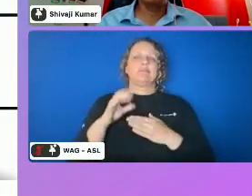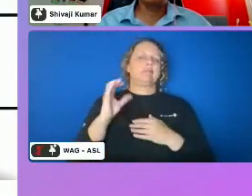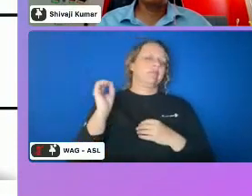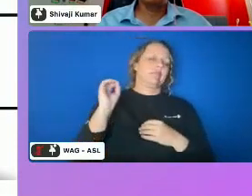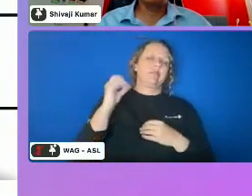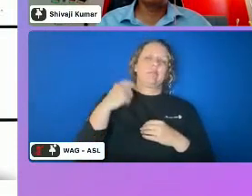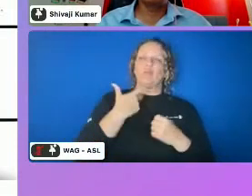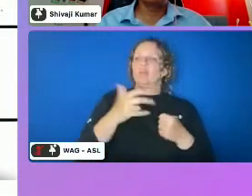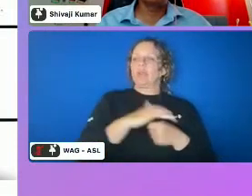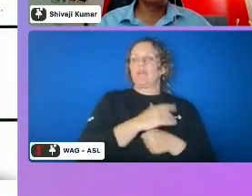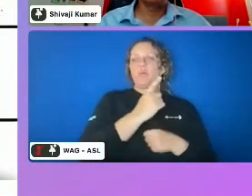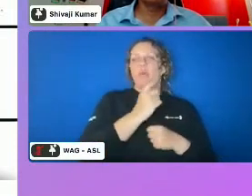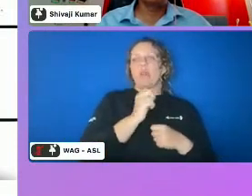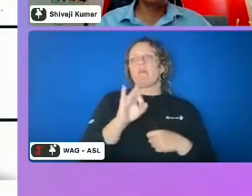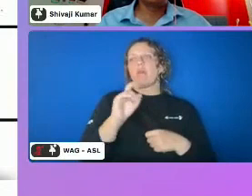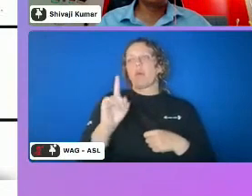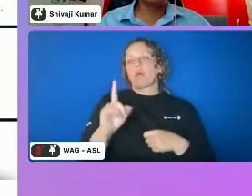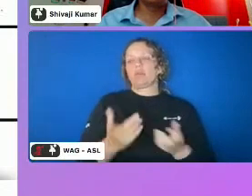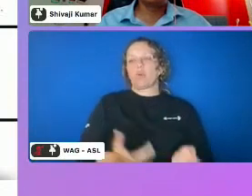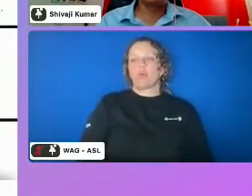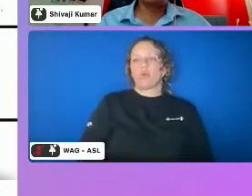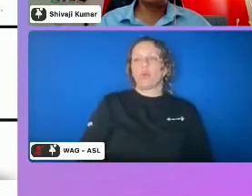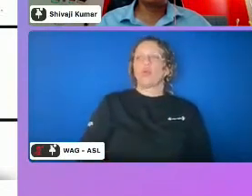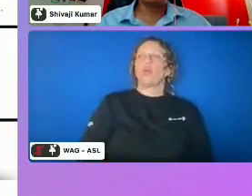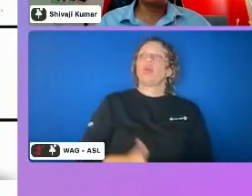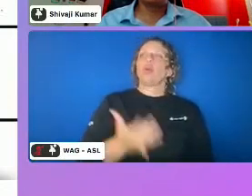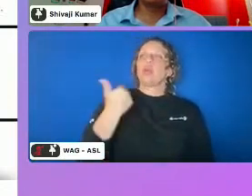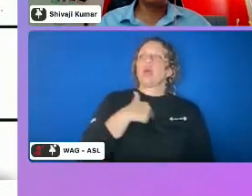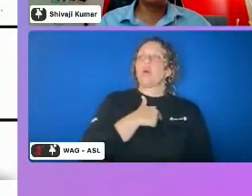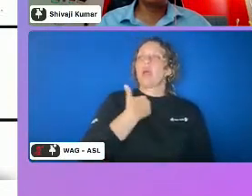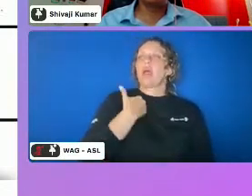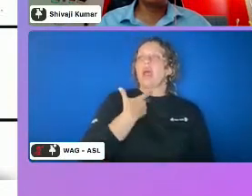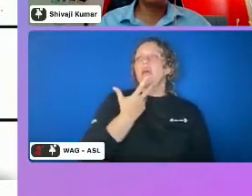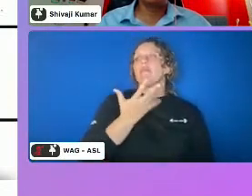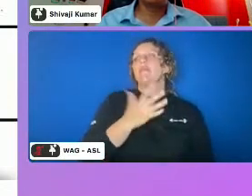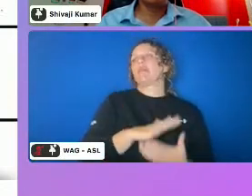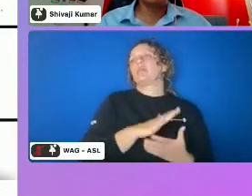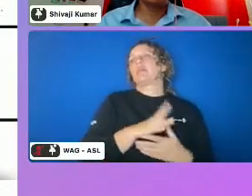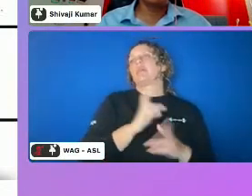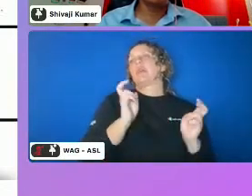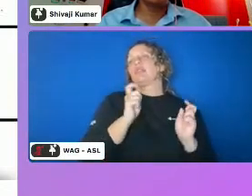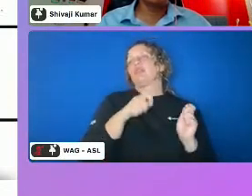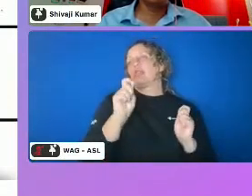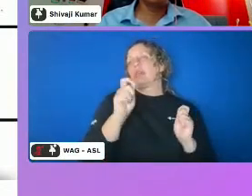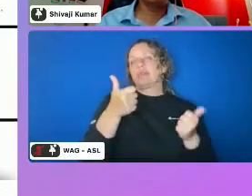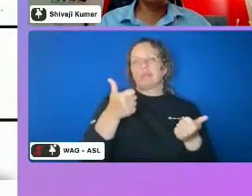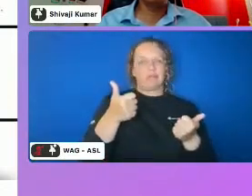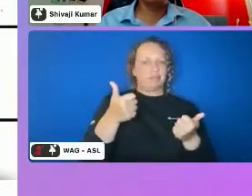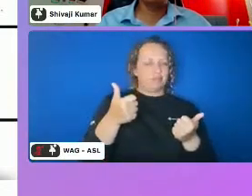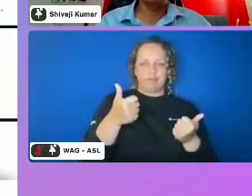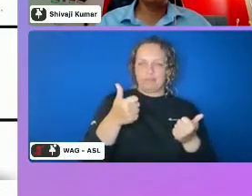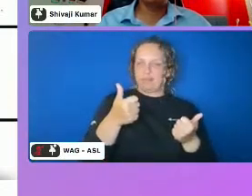covered one of the one. Now we've got our document title check. That's still I think a valid document title.